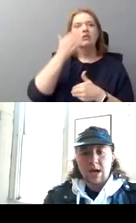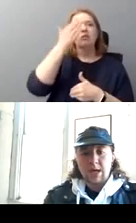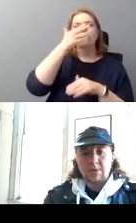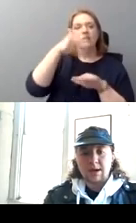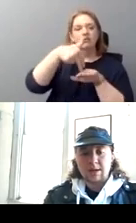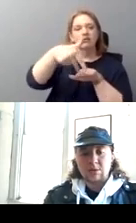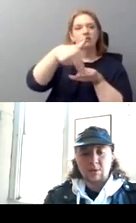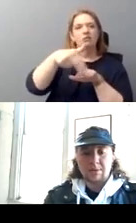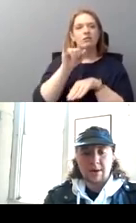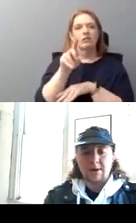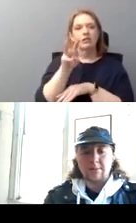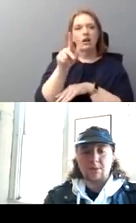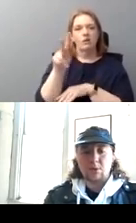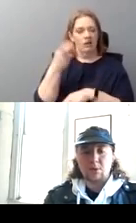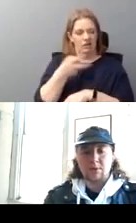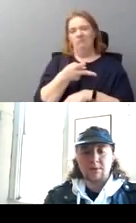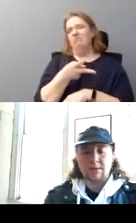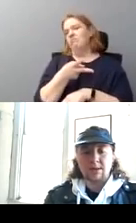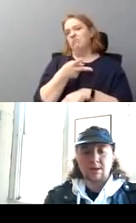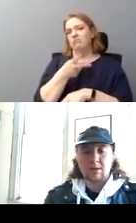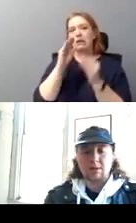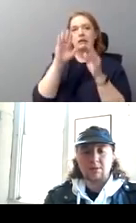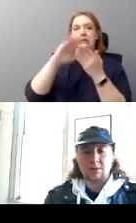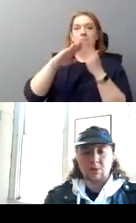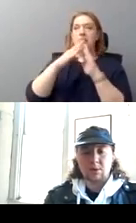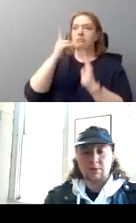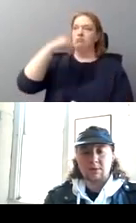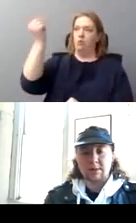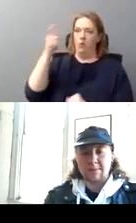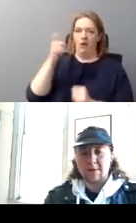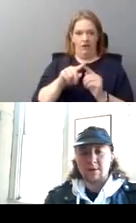He was tasked with repairing it per orders of the city and undertook this work with the same vigor